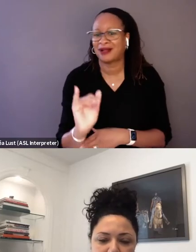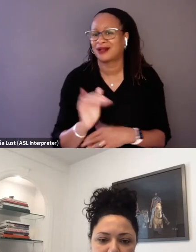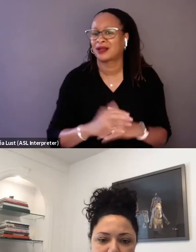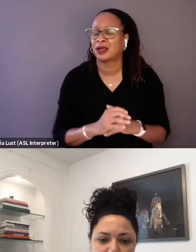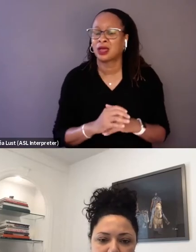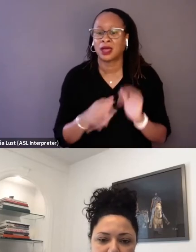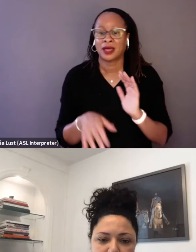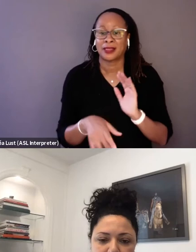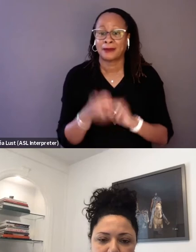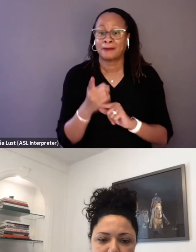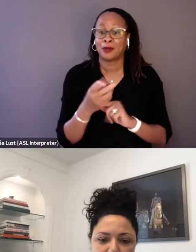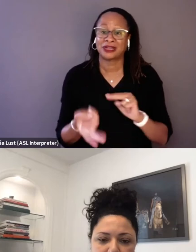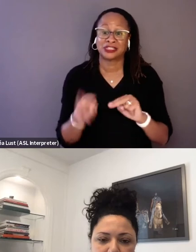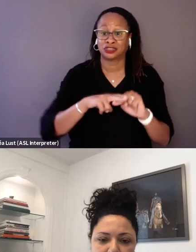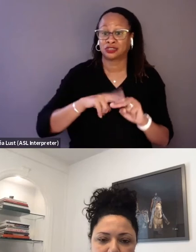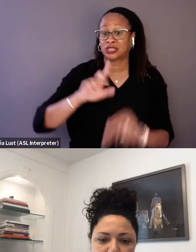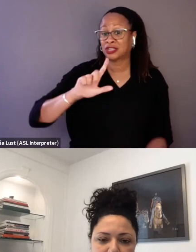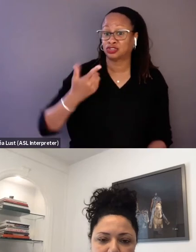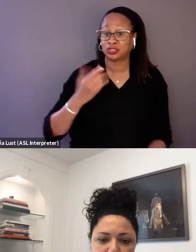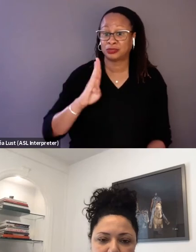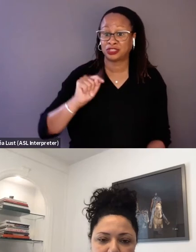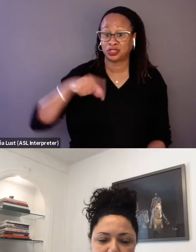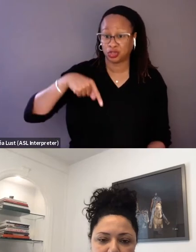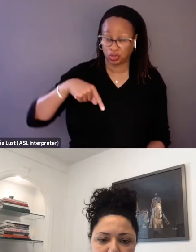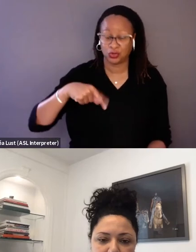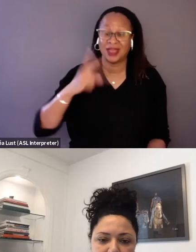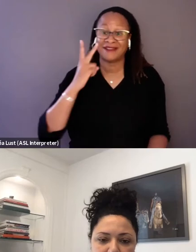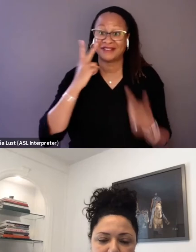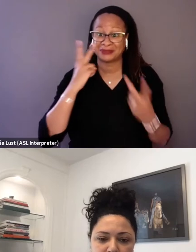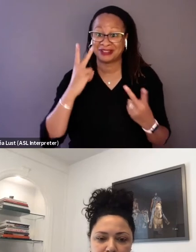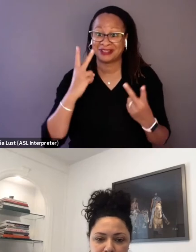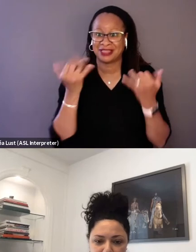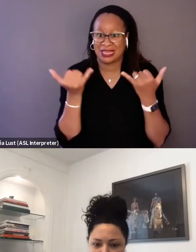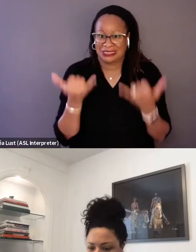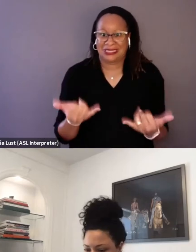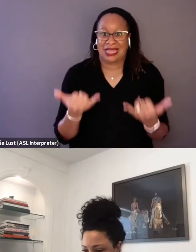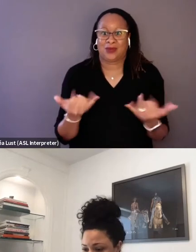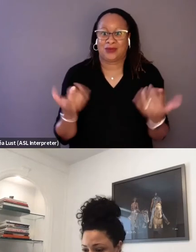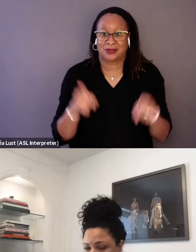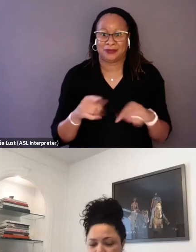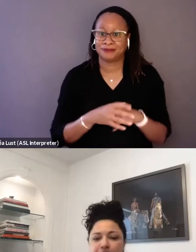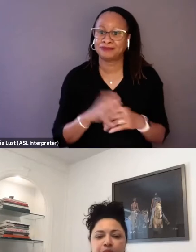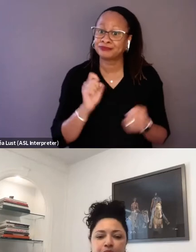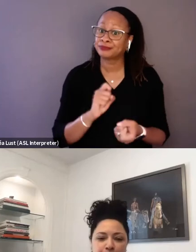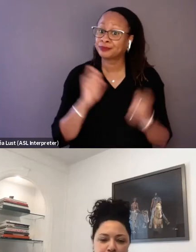of increased LGBTQ visibility that we are in right now. Like does it change you know,